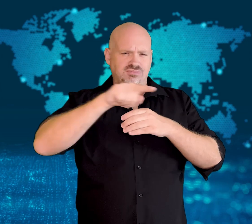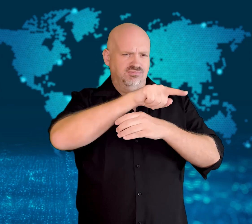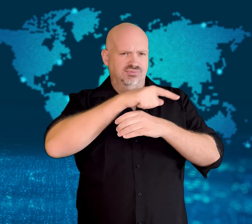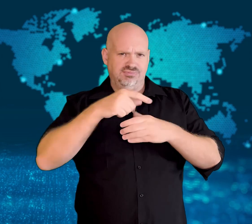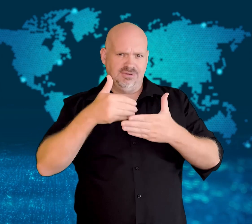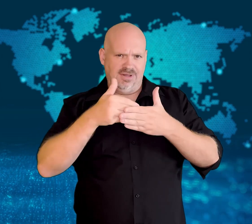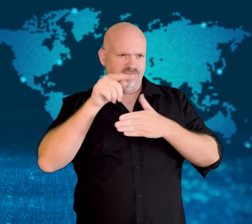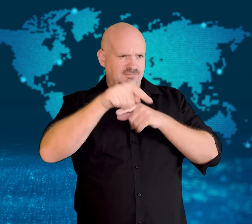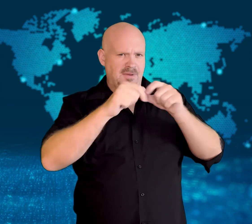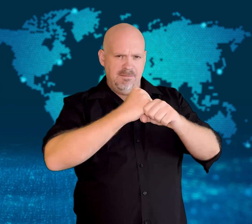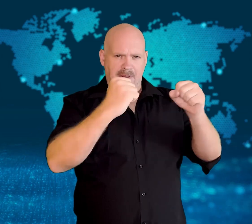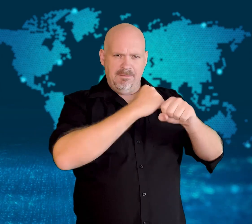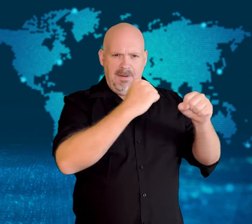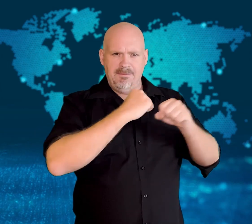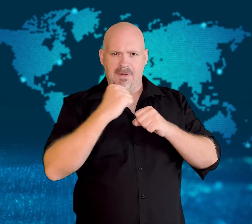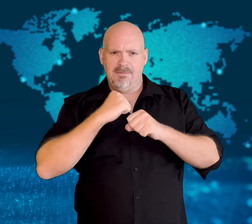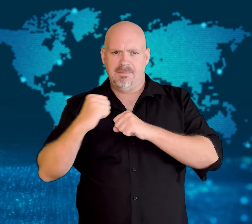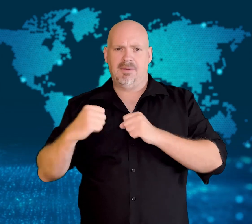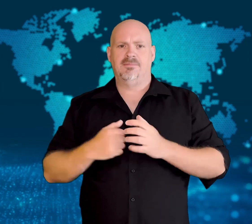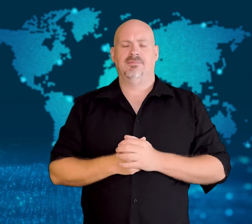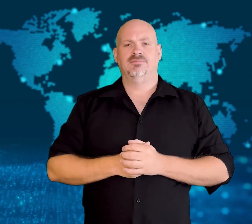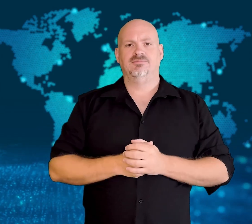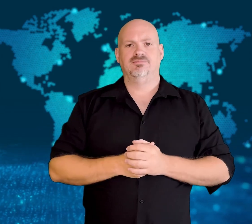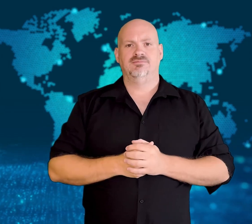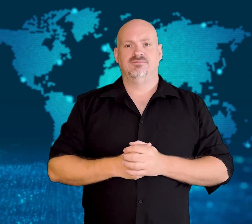in the region near the plant.